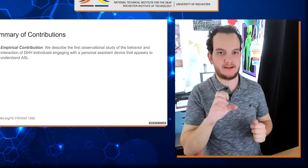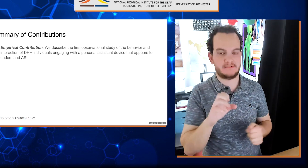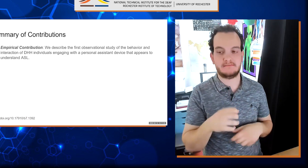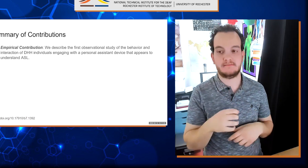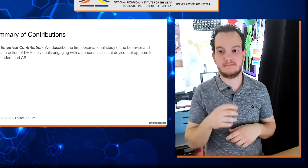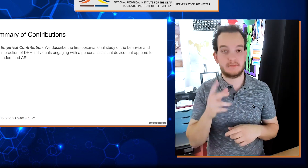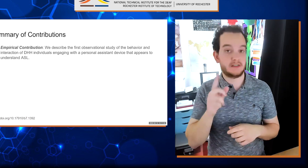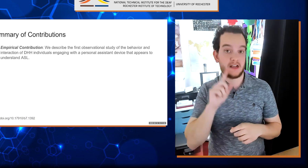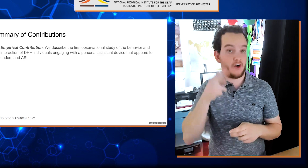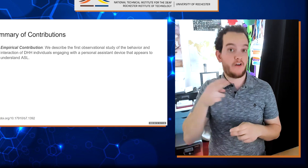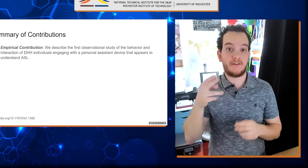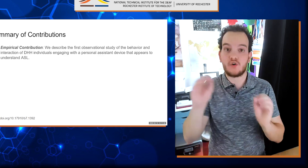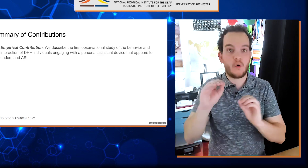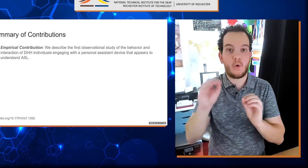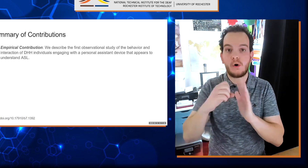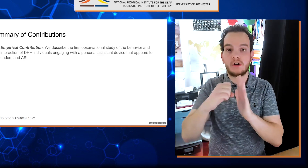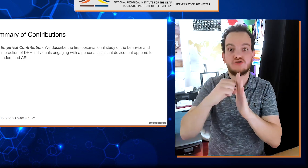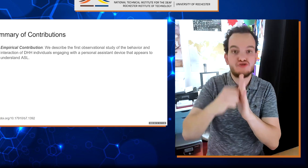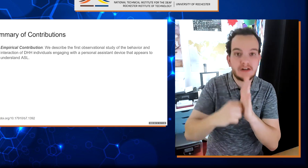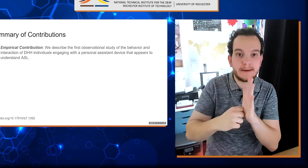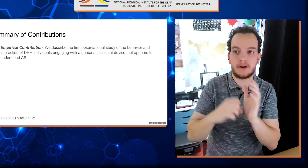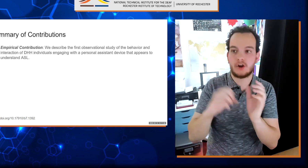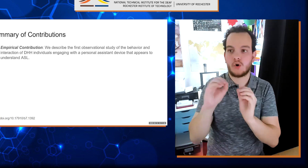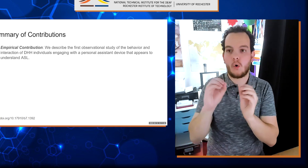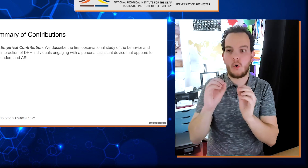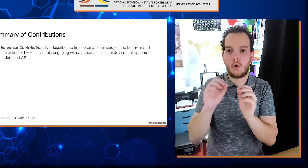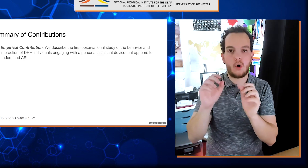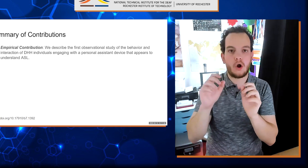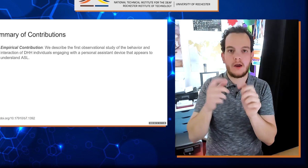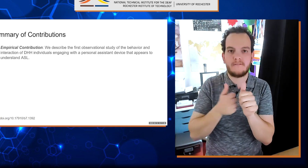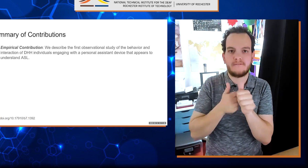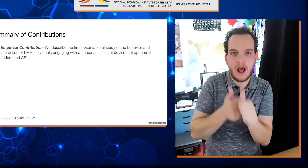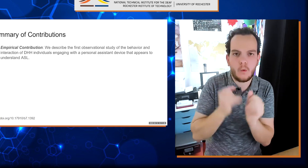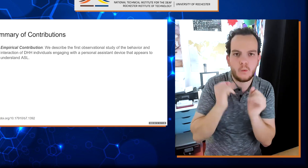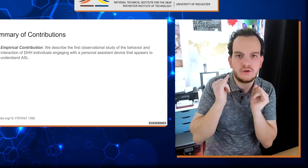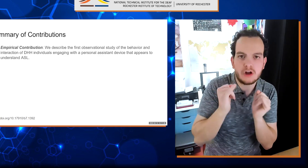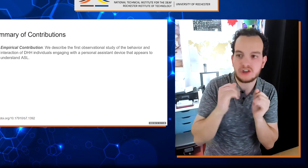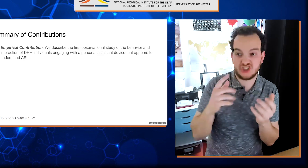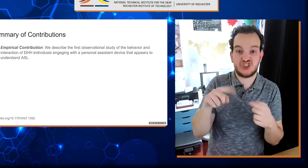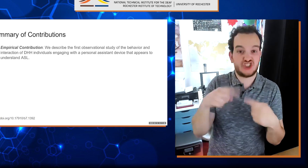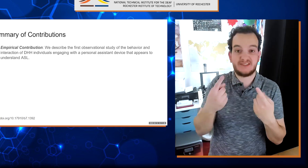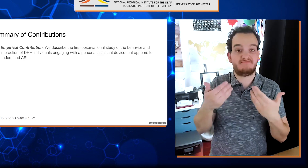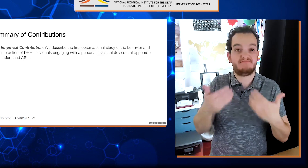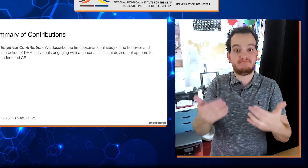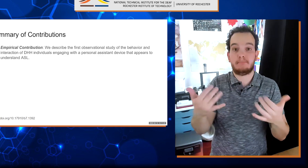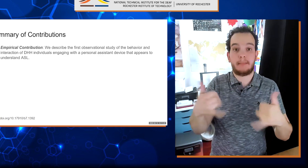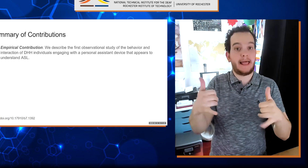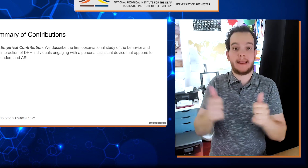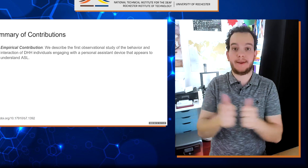with a personal assistant device. No script, no instructions.